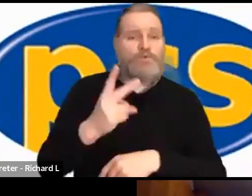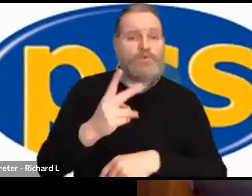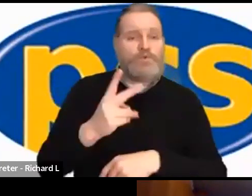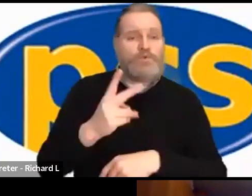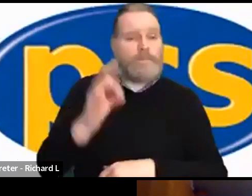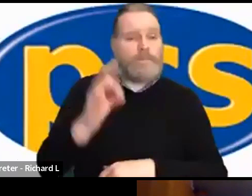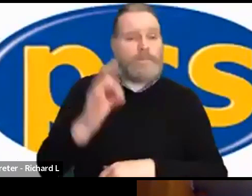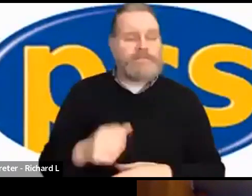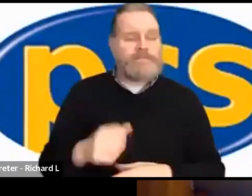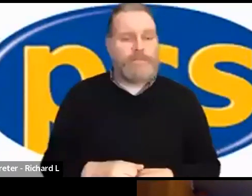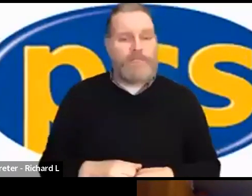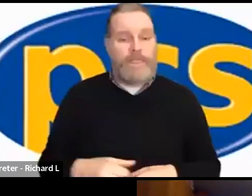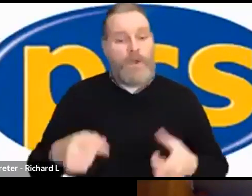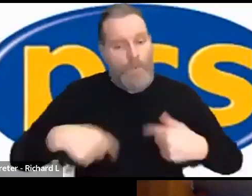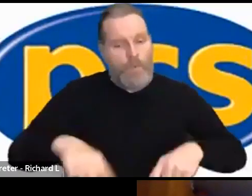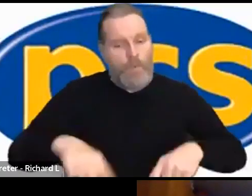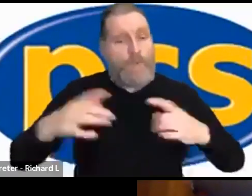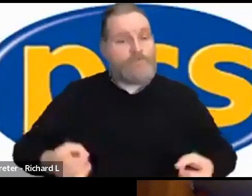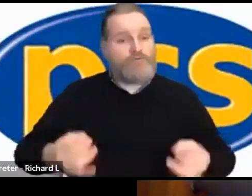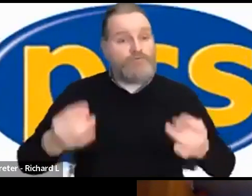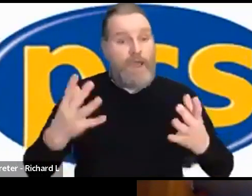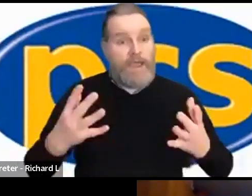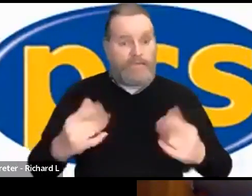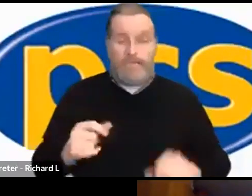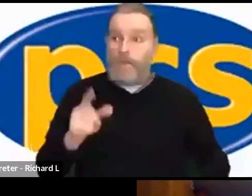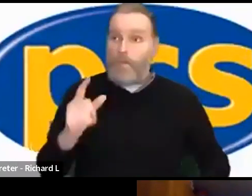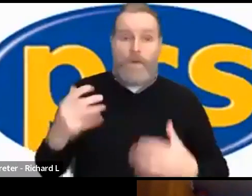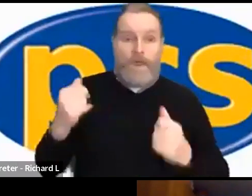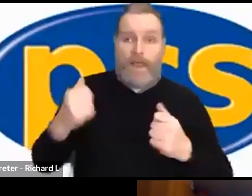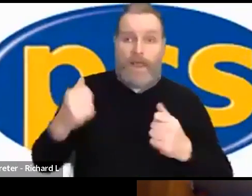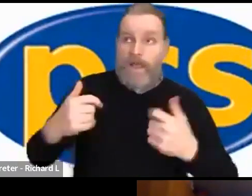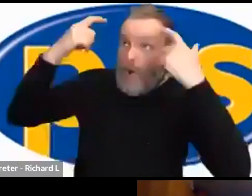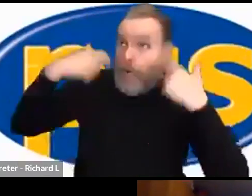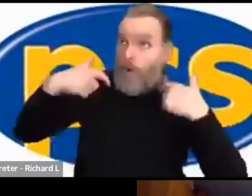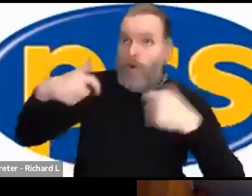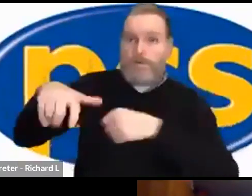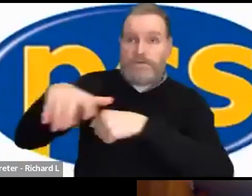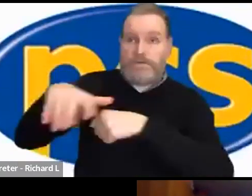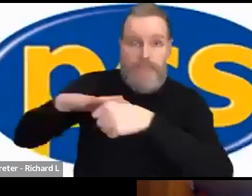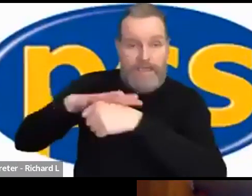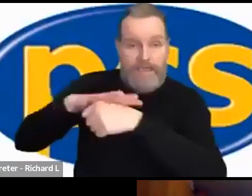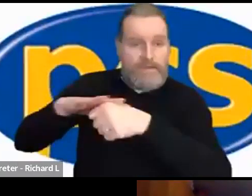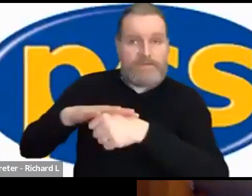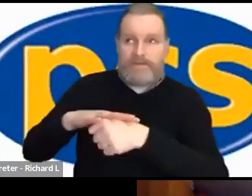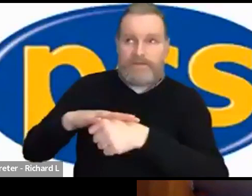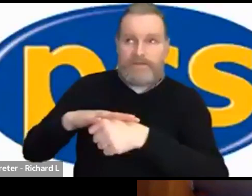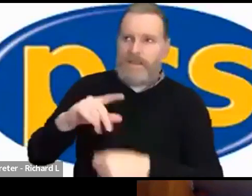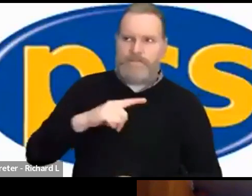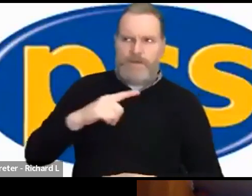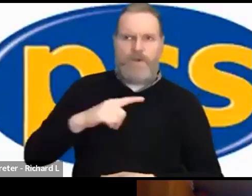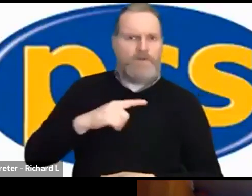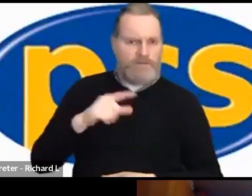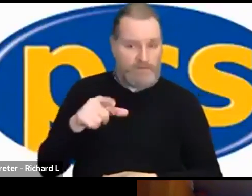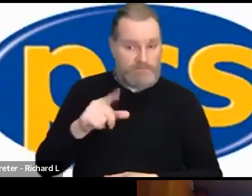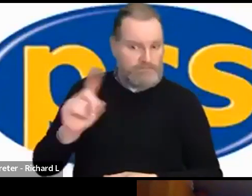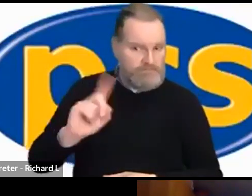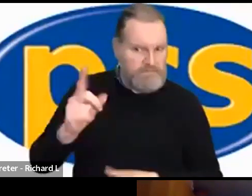taking taking strike action over taking strike action over that issue. But our long-awaited High Court our long-awaited High Court case well. t case, where we are challenging